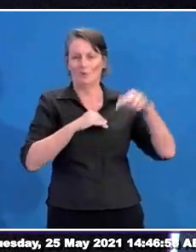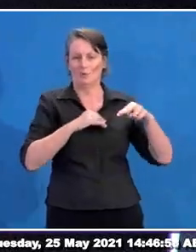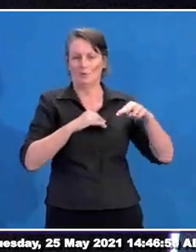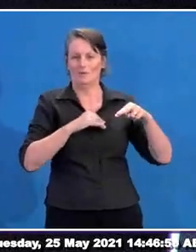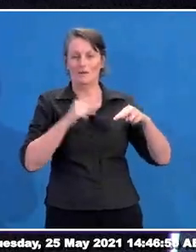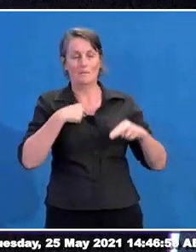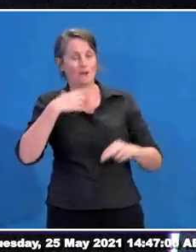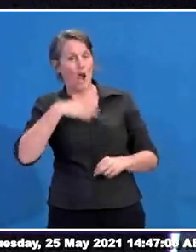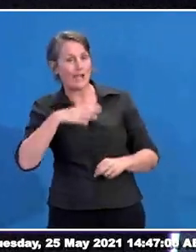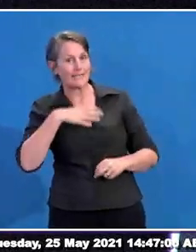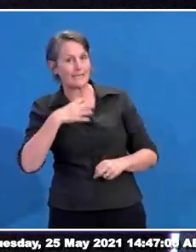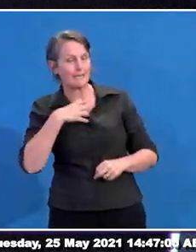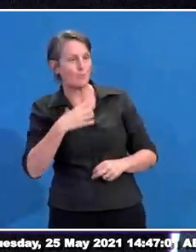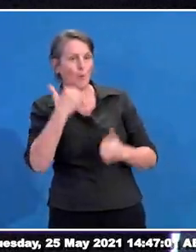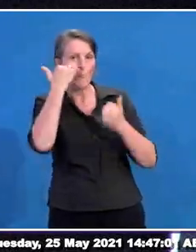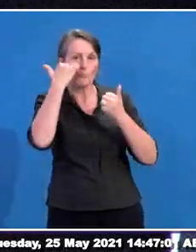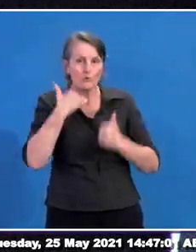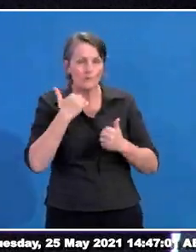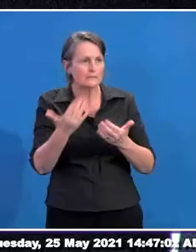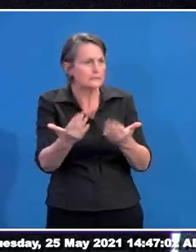weight it to a sustained finding.